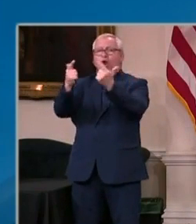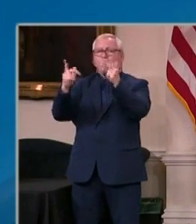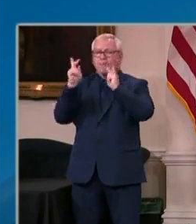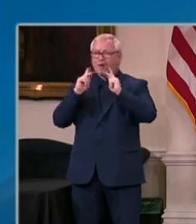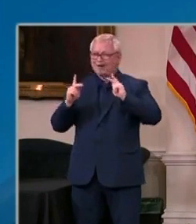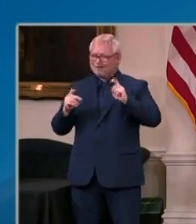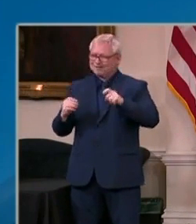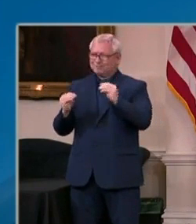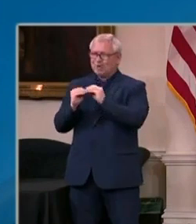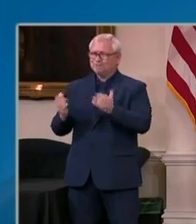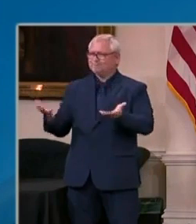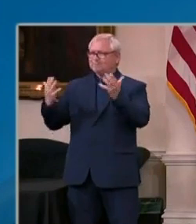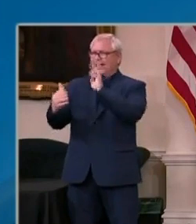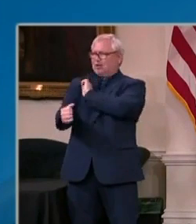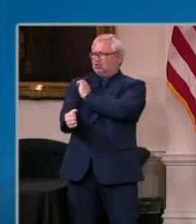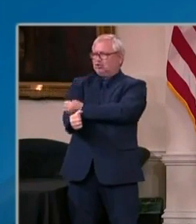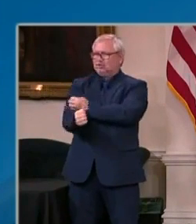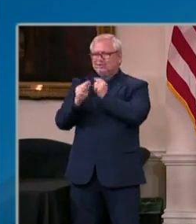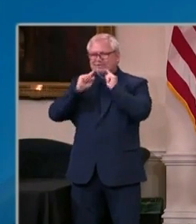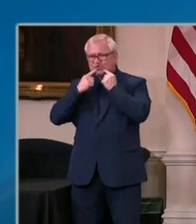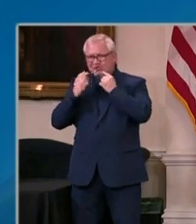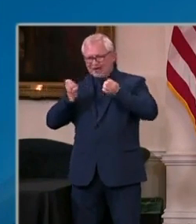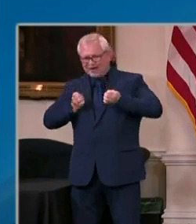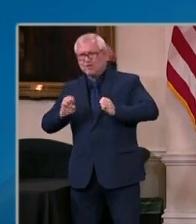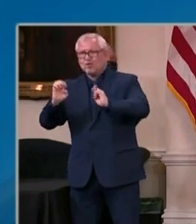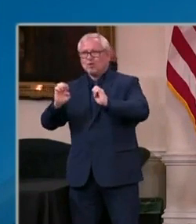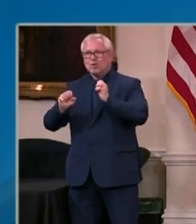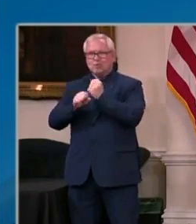MARYLANDERS, WE NEED TO GET OUR SECOND WIND.